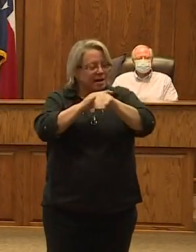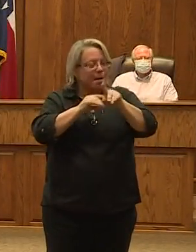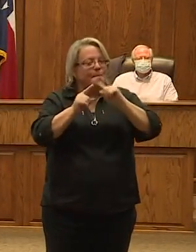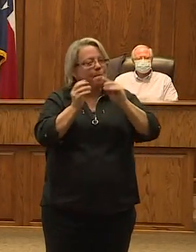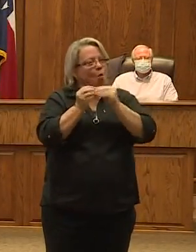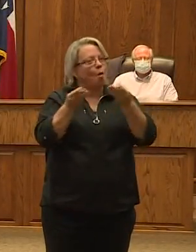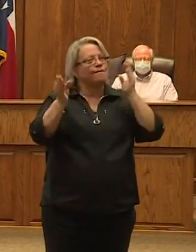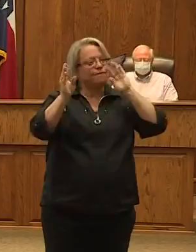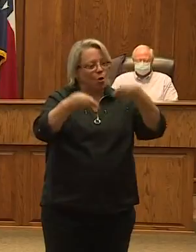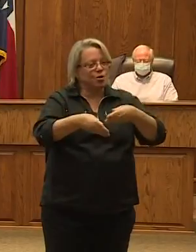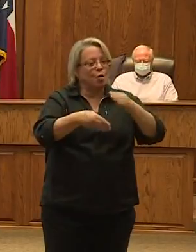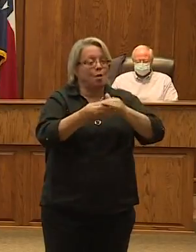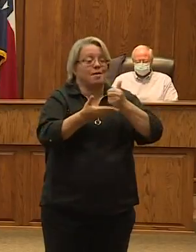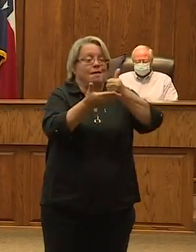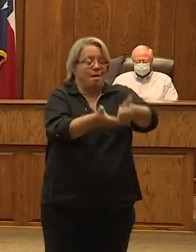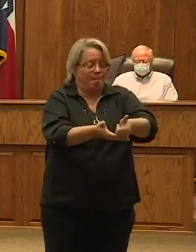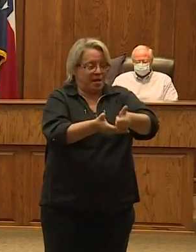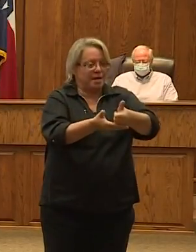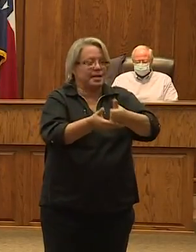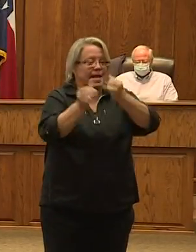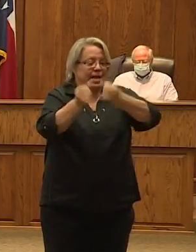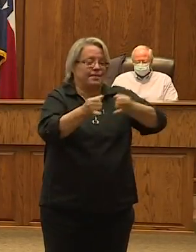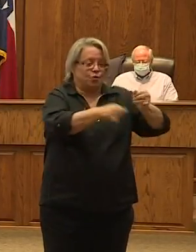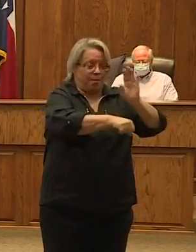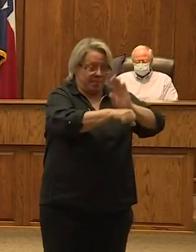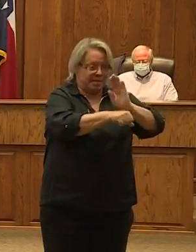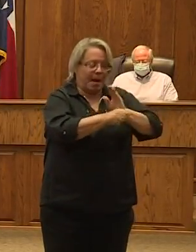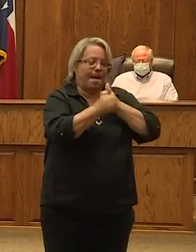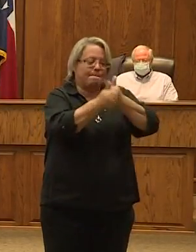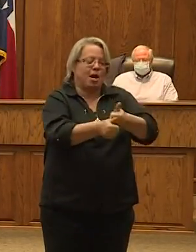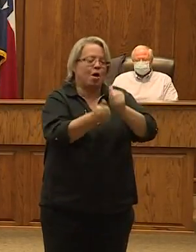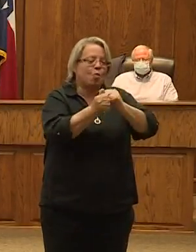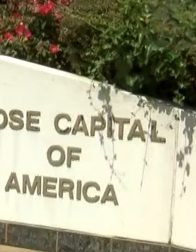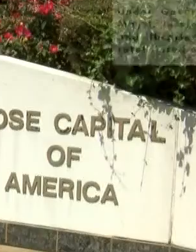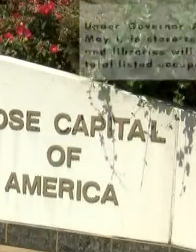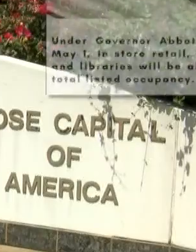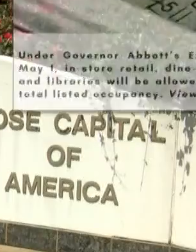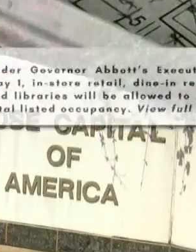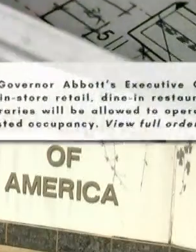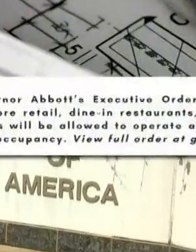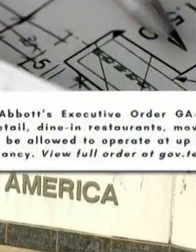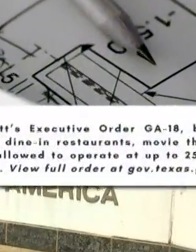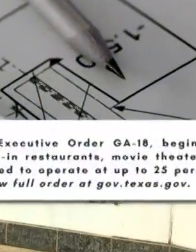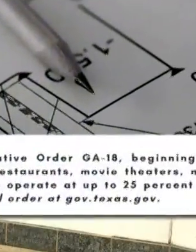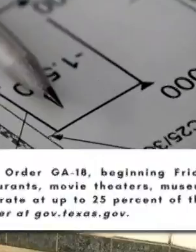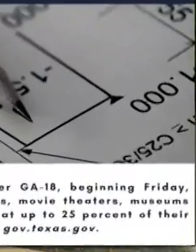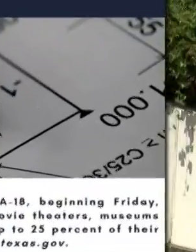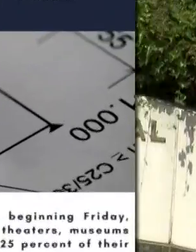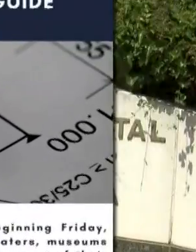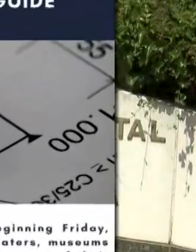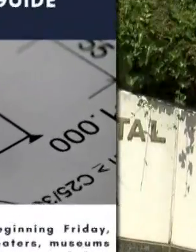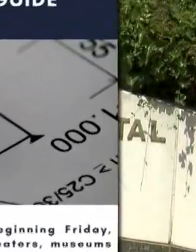RESTRICTIONS..." RESTRICTIONS..." THE RESTRICTIONS..." THE OCCUPANCY RESTRICTIONS..." THE OCCUPANCY LOAD RESTRICTIONS..." THE OCCUPANCY LOAD GUIDE RESTRICTIONS..." THE OCCUPANCY LOAD GUIDE SHOWS RESTRICTIONS..." THE OCCUPANCY LOAD GUIDE SHOWS BUSINESSES RESTRICTIONS..." THE OCCUPANCY LOAD GUIDE SHOWS BUSINESSES HOW RESTRICTIONS..." THE OCCUPANCY LOAD GUIDE SHOWS BUSINESSES HOW THEY RESTRICTIONS..." THE OCCUPANCY LOAD GUIDE SHOWS BUSINESSES HOW THEY CAN RESTRICTIONS..." THE OCCUPANCY LOAD GUIDE SHOWS BUSINESSES HOW THEY CAN FIGURE RESTRICTIONS..." THE OCCUPANCY LOAD GUIDE SHOWS BUSINESSES HOW THEY CAN FIGURE OUT RESTRICTIONS..." THE OCCUPANCY LOAD GUIDE SHOWS BUSINESSES HOW THEY CAN FIGURE OUT THE RESTRICTIONS..." THE OCCUPANCY LOAD GUIDE SHOWS BUSINESSES HOW THEY CAN FIGURE OUT THE NUMBER LOAD GUIDE SHOWS BUSINESSES HOW THEY CAN FIGURE OUT THE NUMBER LOAD GUIDE SHOWS BUSINESSES HOW THEY CAN FIGURE OUT THE NUMBER OF LOAD GUIDE SHOWS BUSINESSES HOW THEY CAN FIGURE OUT THE NUMBER OF PEOPLE LOAD GUIDE SHOWS BUSINESSES HOW THEY CAN FIGURE OUT THE NUMBER OF PEOPLE ALLOWED LOAD GUIDE SHOWS BUSINESSES HOW THEY CAN FIGURE OUT THE NUMBER OF PEOPLE ALLOWED INSIDE. THEY CAN FIGURE OUT THE NUMBER OF PEOPLE ALLOWED INSIDE. THEY CAN FIGURE OUT THE NUMBER OF PEOPLE ALLOWED INSIDE. "BUSINESS THEY CAN FIGURE OUT THE NUMBER OF PEOPLE ALLOWED INSIDE. "BUSINESS OWNERS THEY CAN FIGURE OUT THE NUMBER OF PEOPLE ALLOWED INSIDE. "BUSINESS OWNERS SHOULD THEY CAN FIGURE OUT THE NUMBER OF PEOPLE ALLOWED INSIDE. "BUSINESS OWNERS SHOULD FOCUS OF PEOPLE ALLOWED INSIDE. "BUSINESS OWNERS SHOULD FOCUS OF PEOPLE ALLOWED INSIDE. "BUSINESS OWNERS SHOULD FOCUS PRIMARILY OF PEOPLE ALLOWED INSIDE. "BUSINESS OWNERS SHOULD FOCUS PRIMARILY ON OF PEOPLE ALLOWED INSIDE. "BUSINESS OWNERS SHOULD FOCUS PRIMARILY ON THE OF PEOPLE ALLOWED INSIDE. "BUSINESS OWNERS SHOULD FOCUS PRIMARILY ON THE AREAS OF PEOPLE ALLOWED INSIDE. "BUSINESS OWNERS SHOULD FOCUS PRIMARILY ON THE AREAS OF